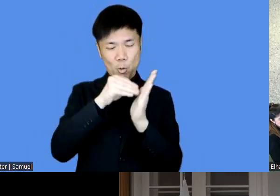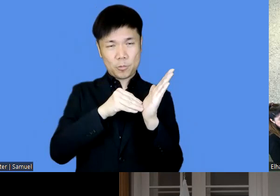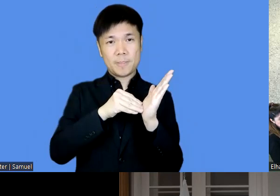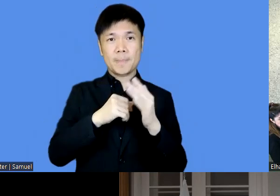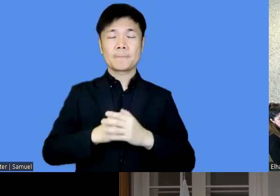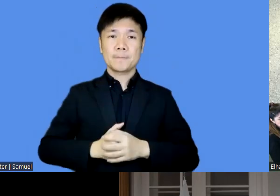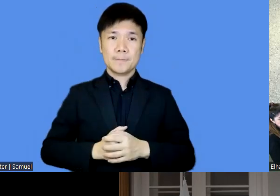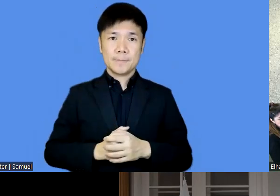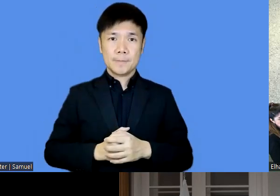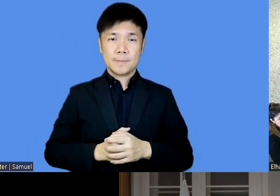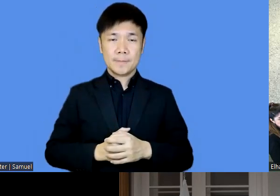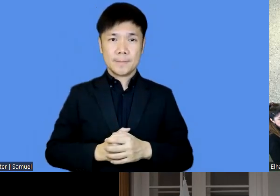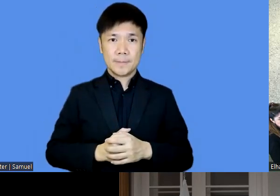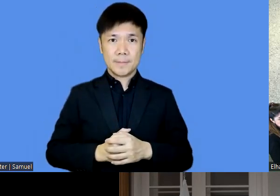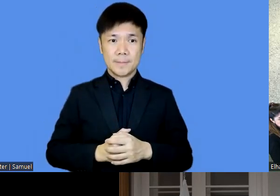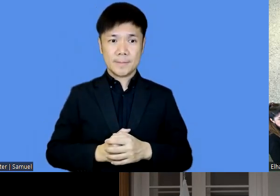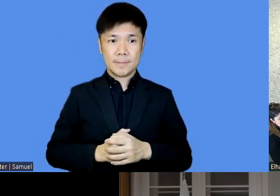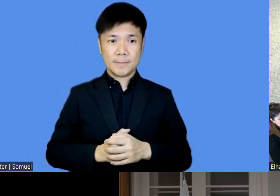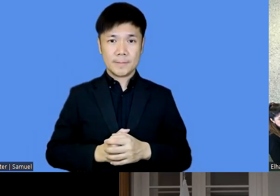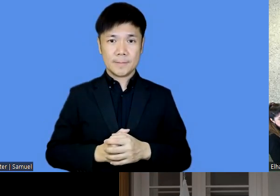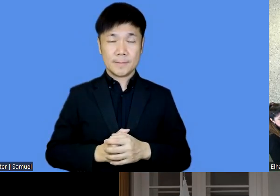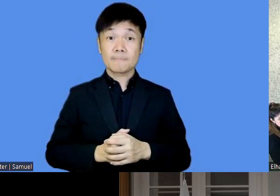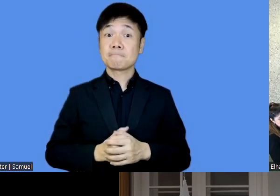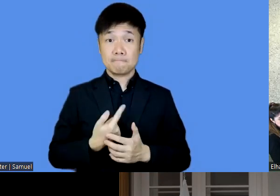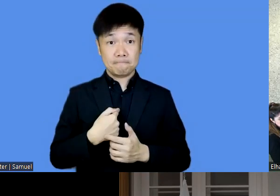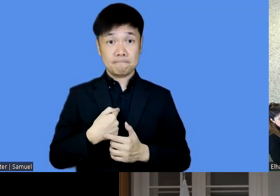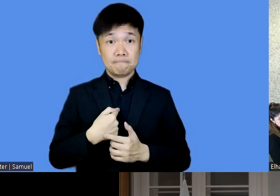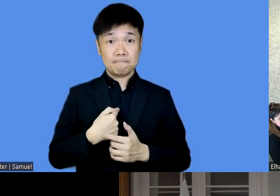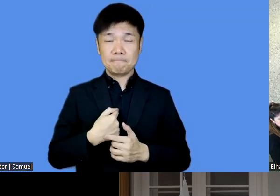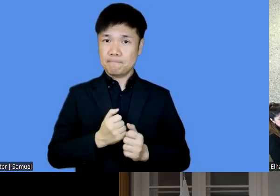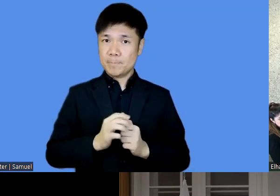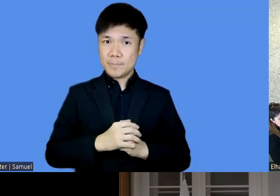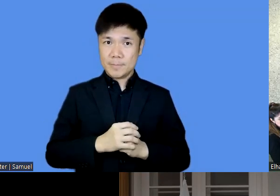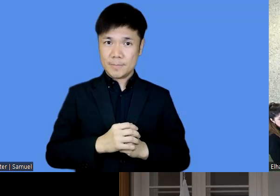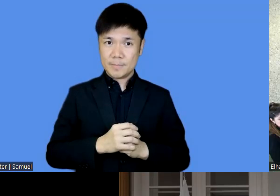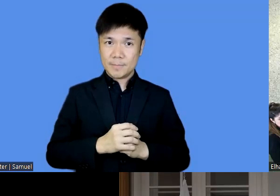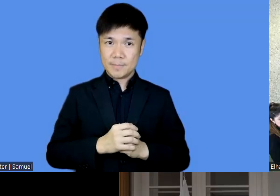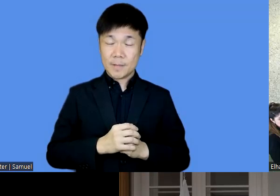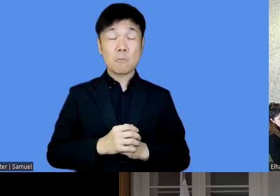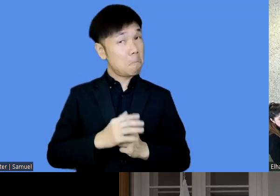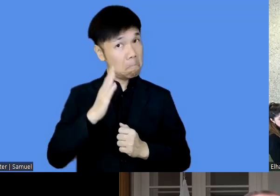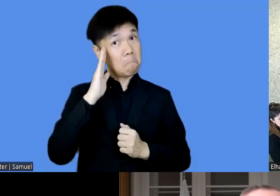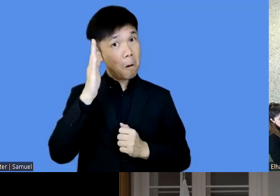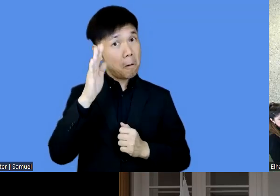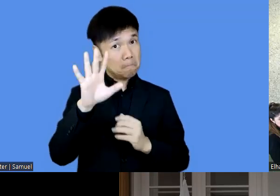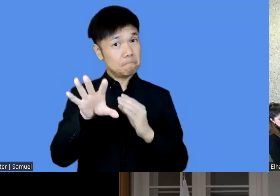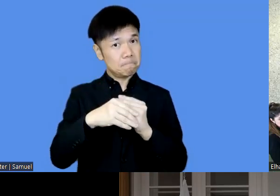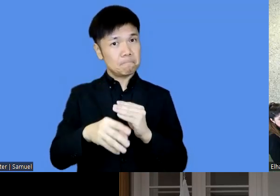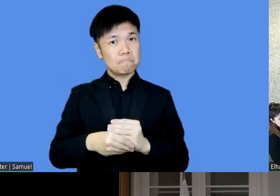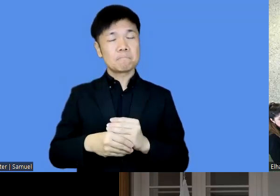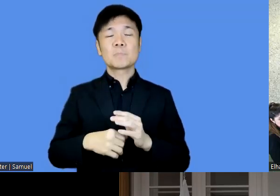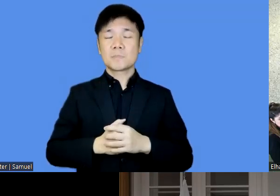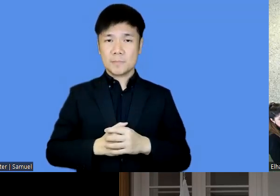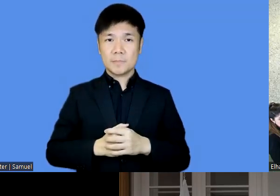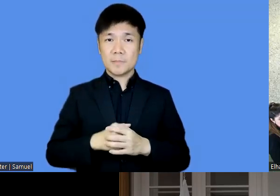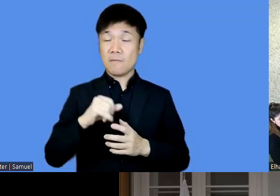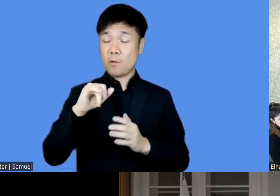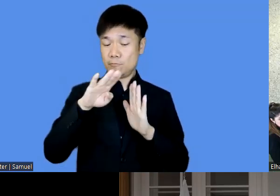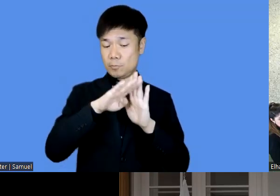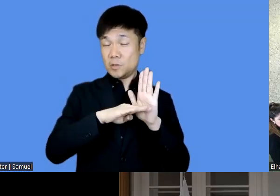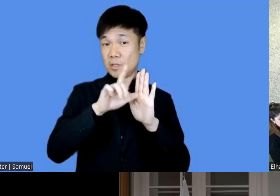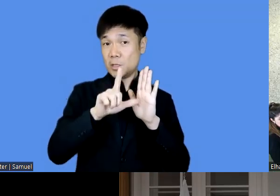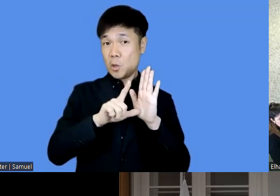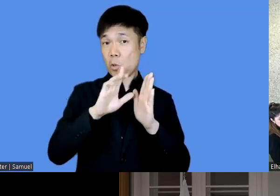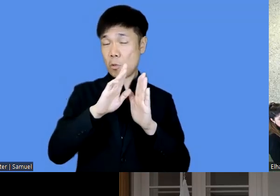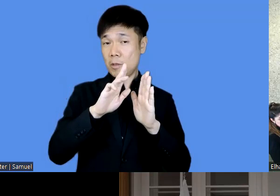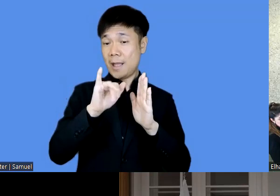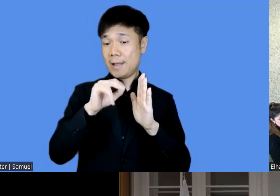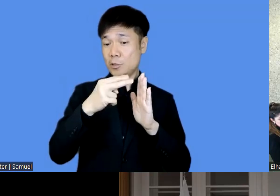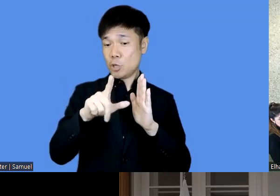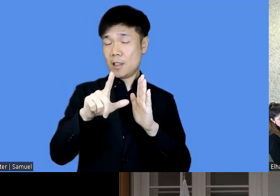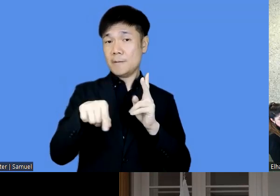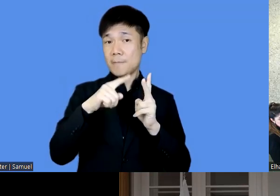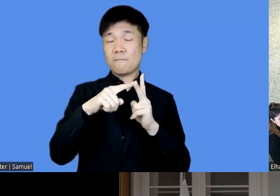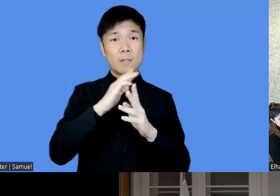personally clearly in favor of proposing something in terms of IHL and disability, and we are